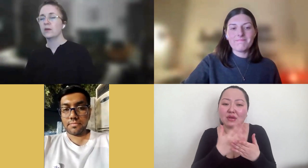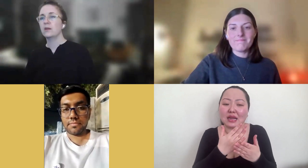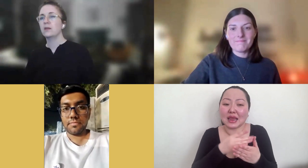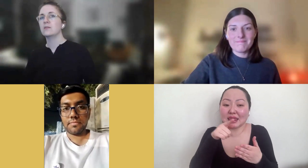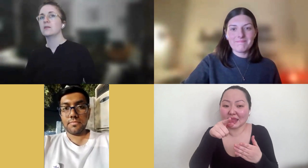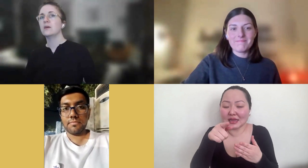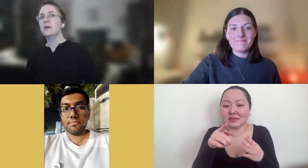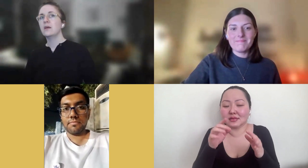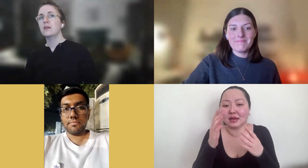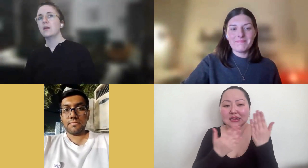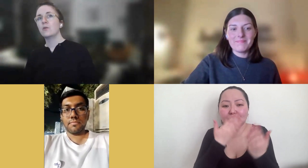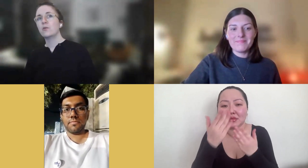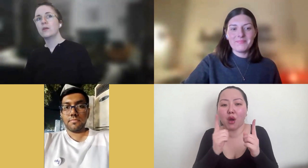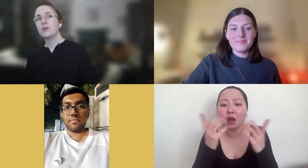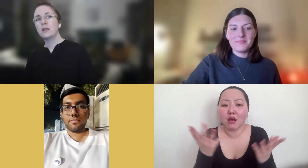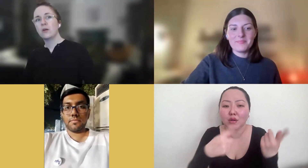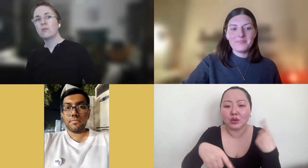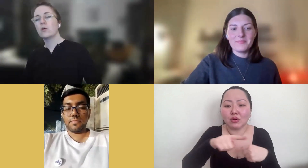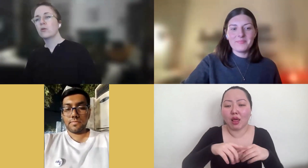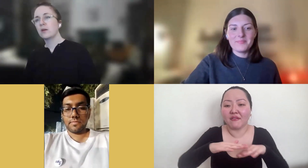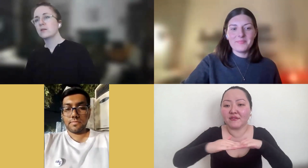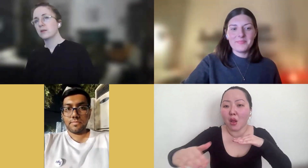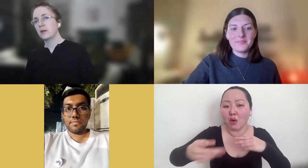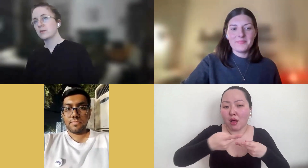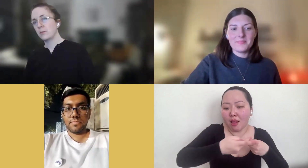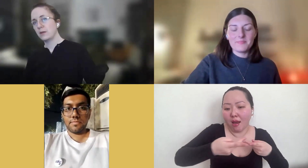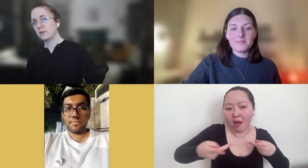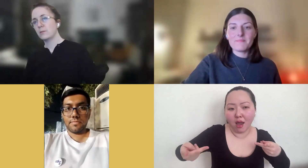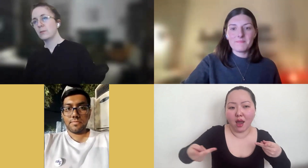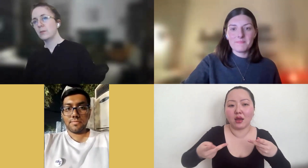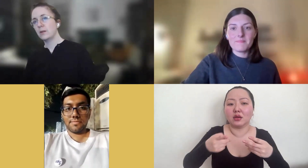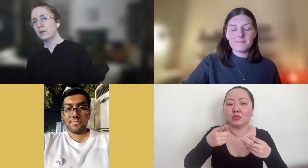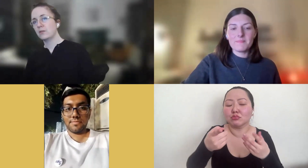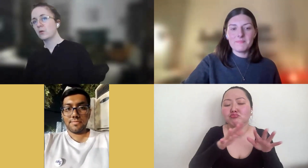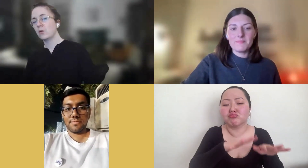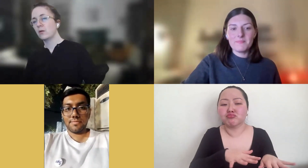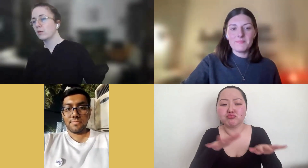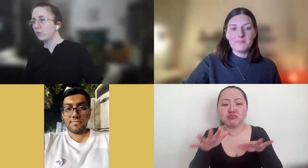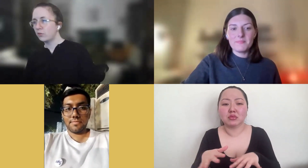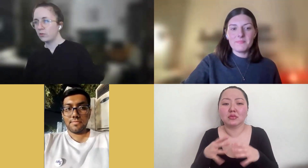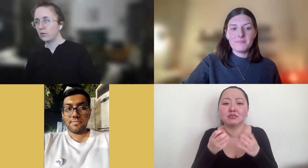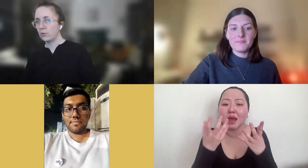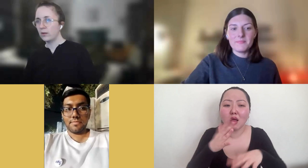with it. It was a real credit to that space and the people in it not to rush you through